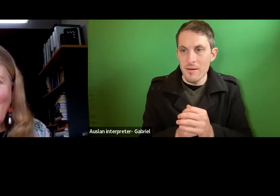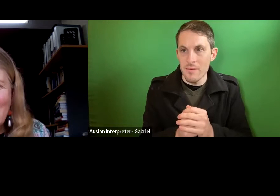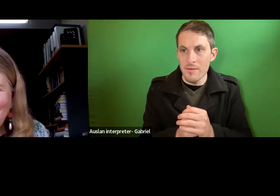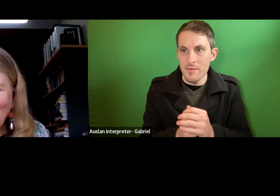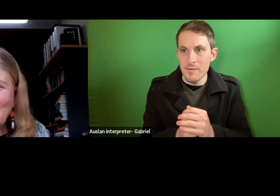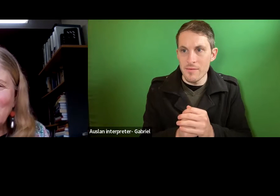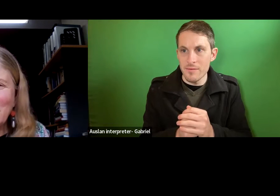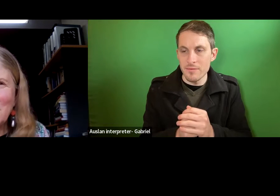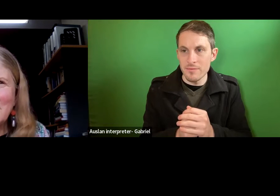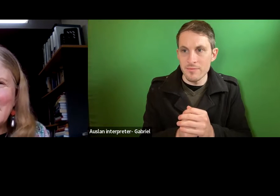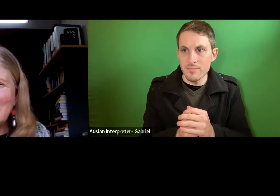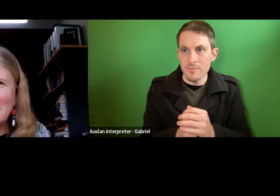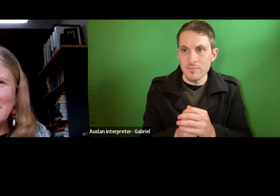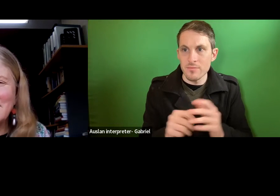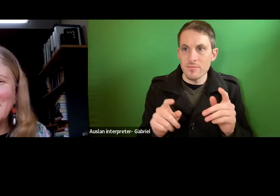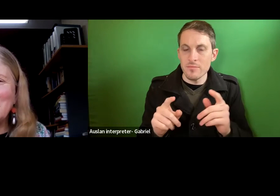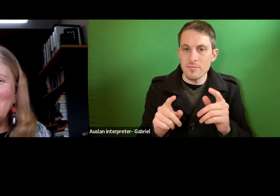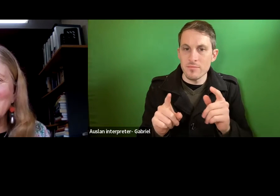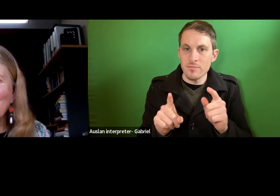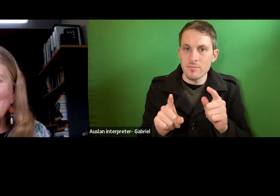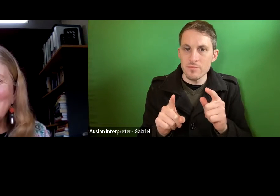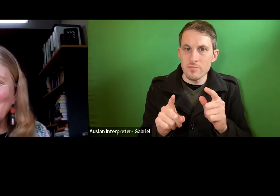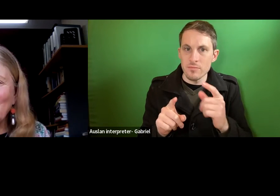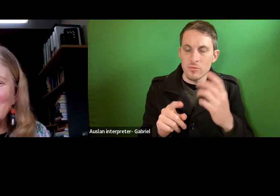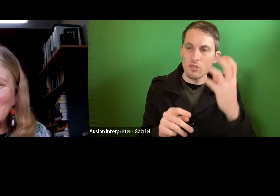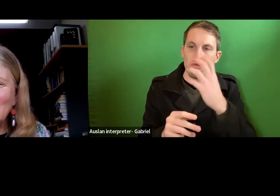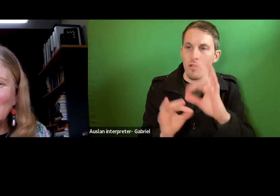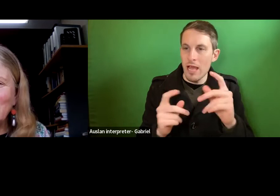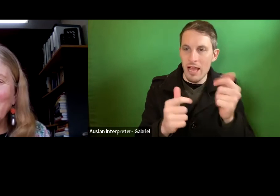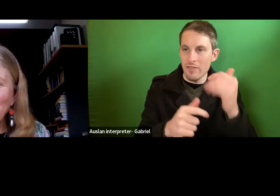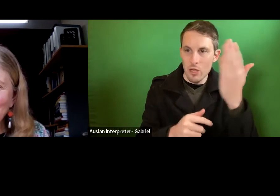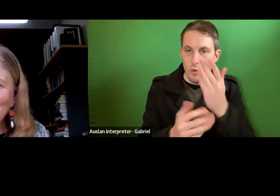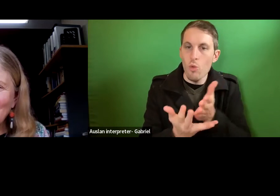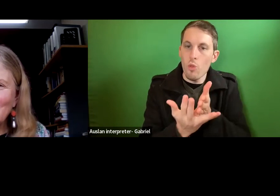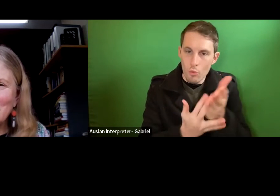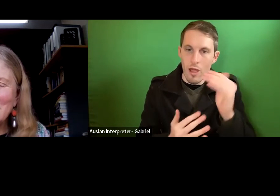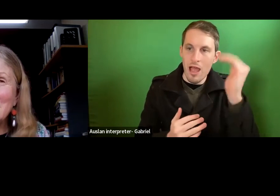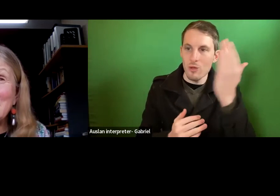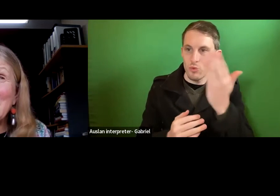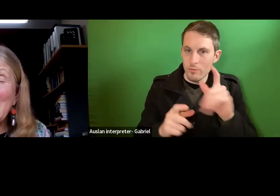write a well-structured sentence is a really important skill that for some students they